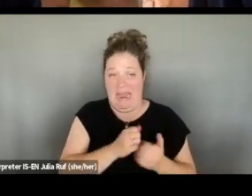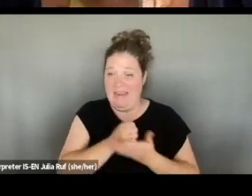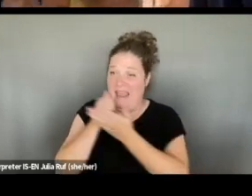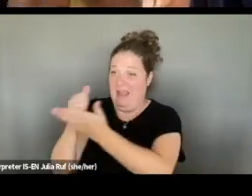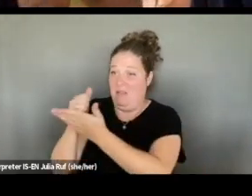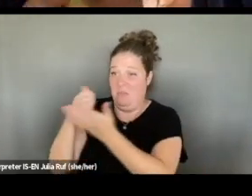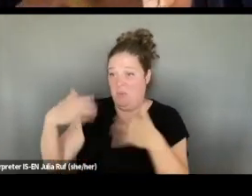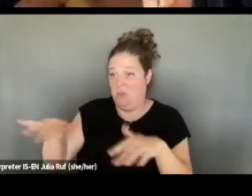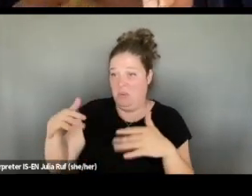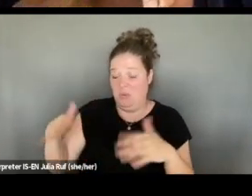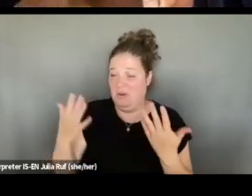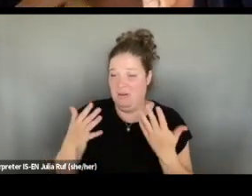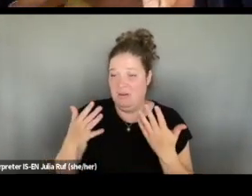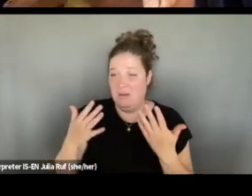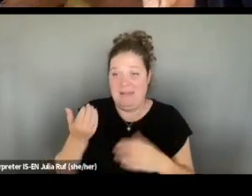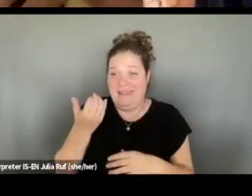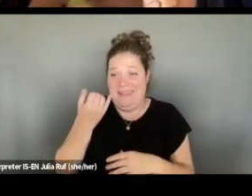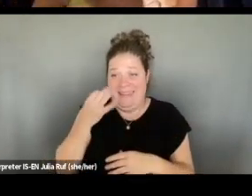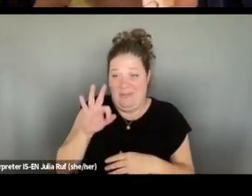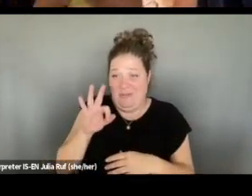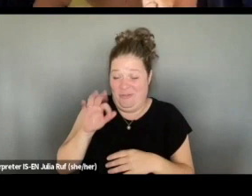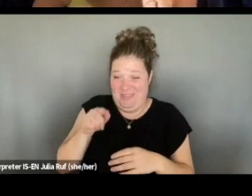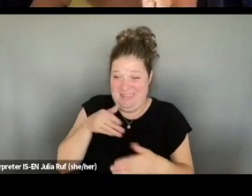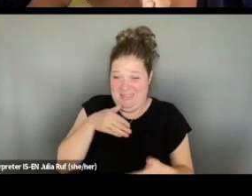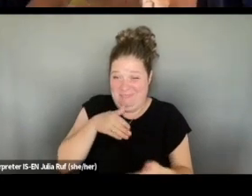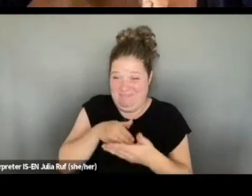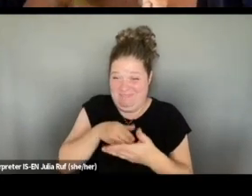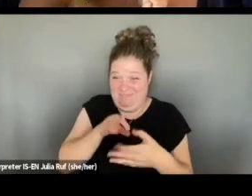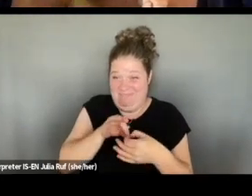be very, very important. But if you describe what you are trying